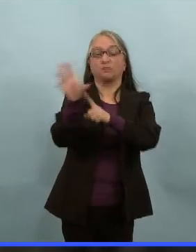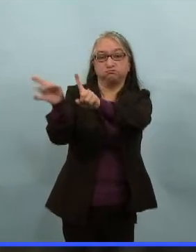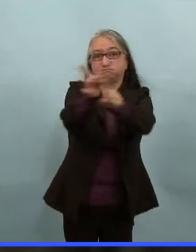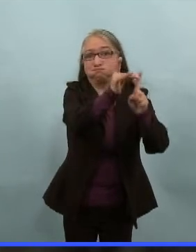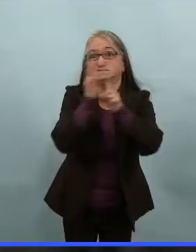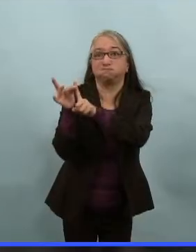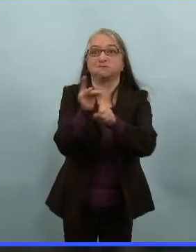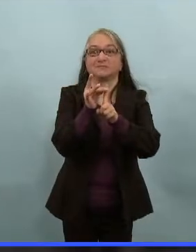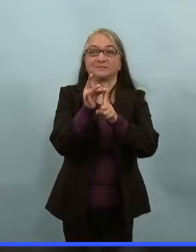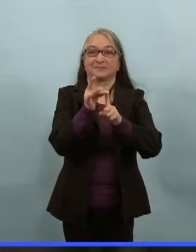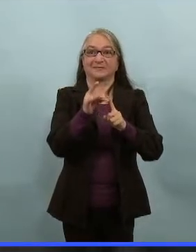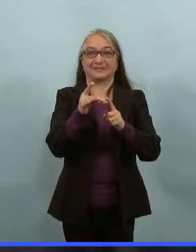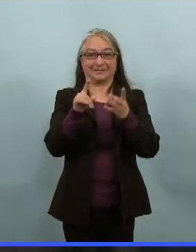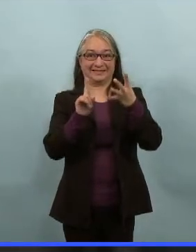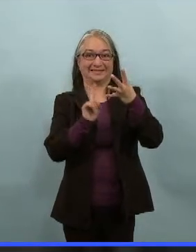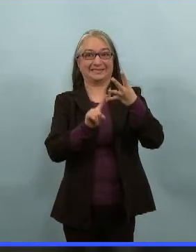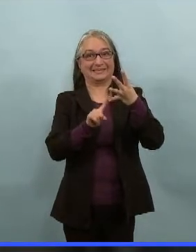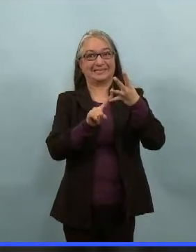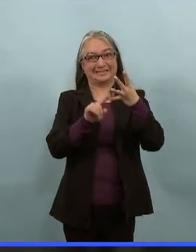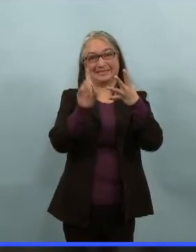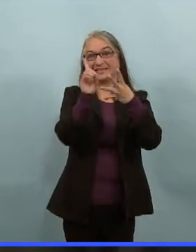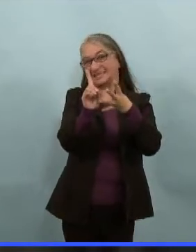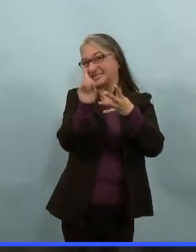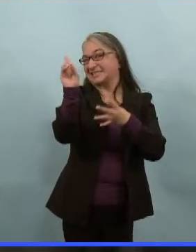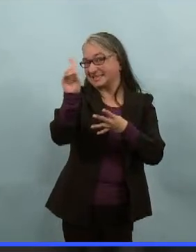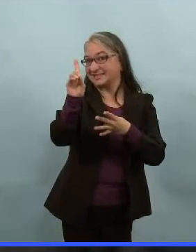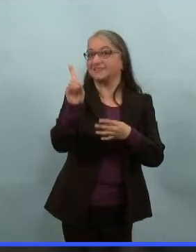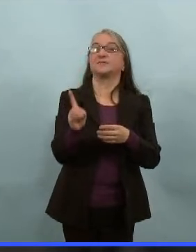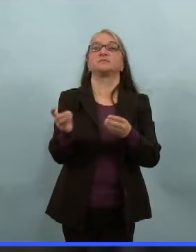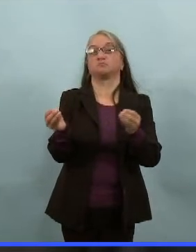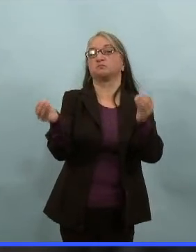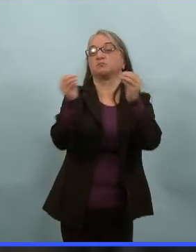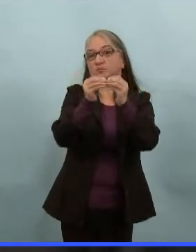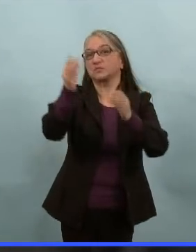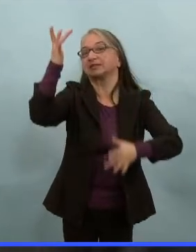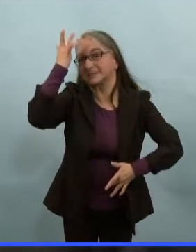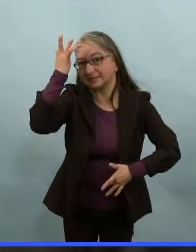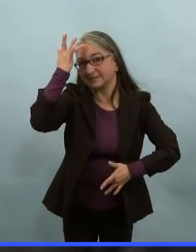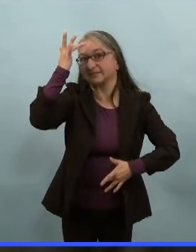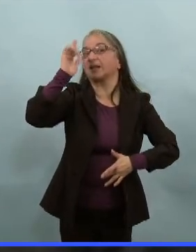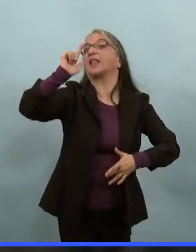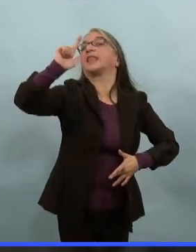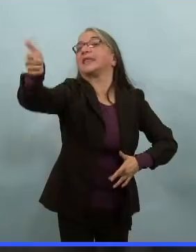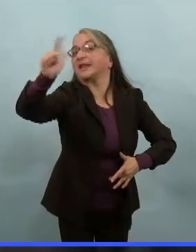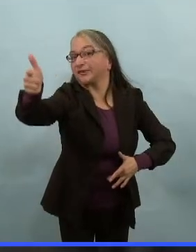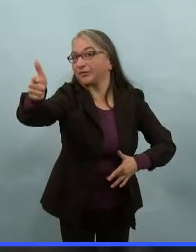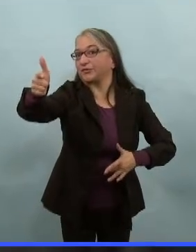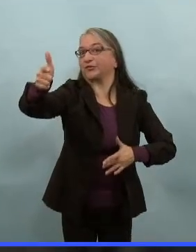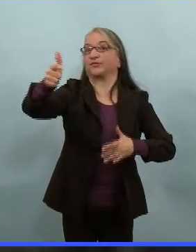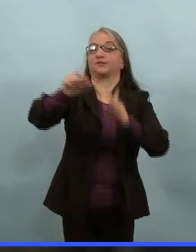variant as well so that's why these changes were made to to help you know people uh get back into